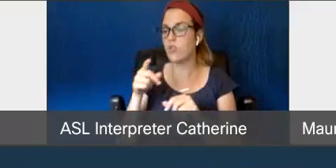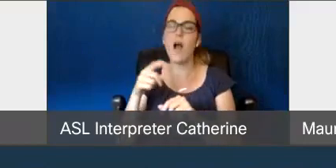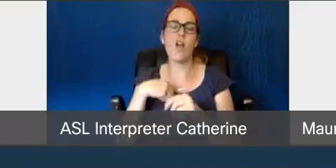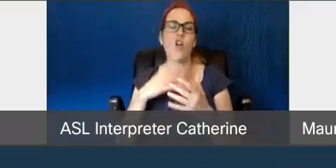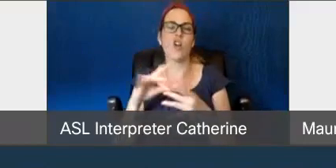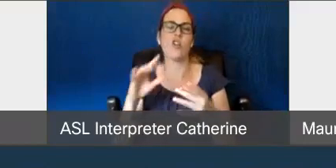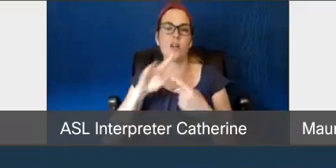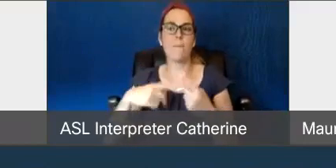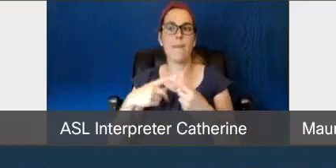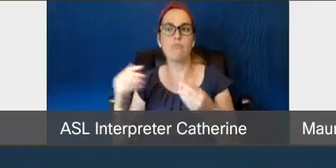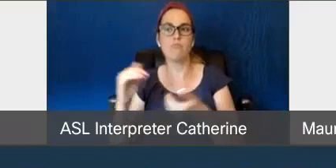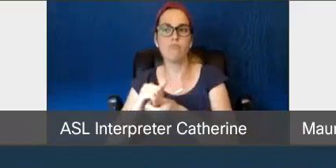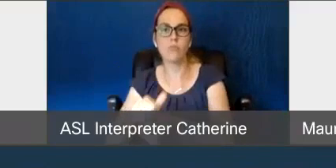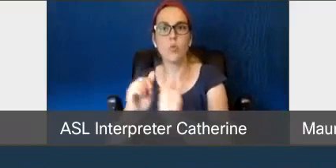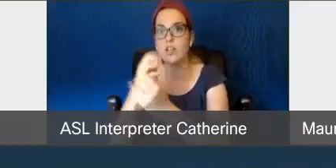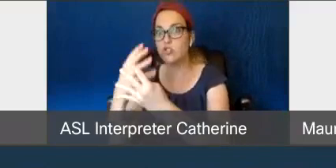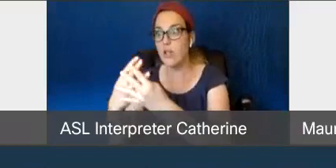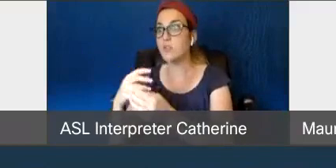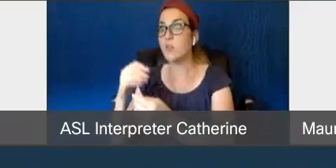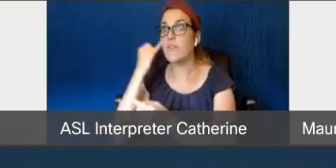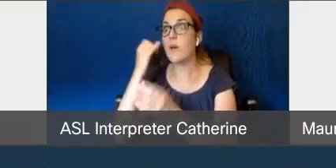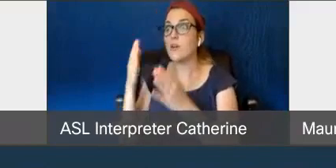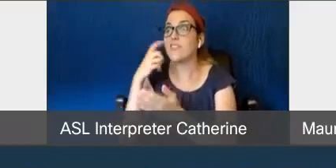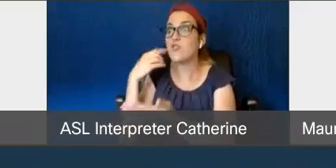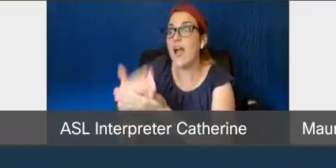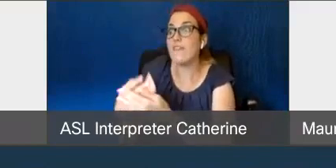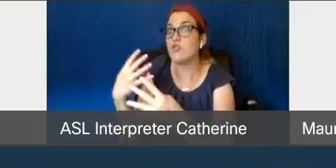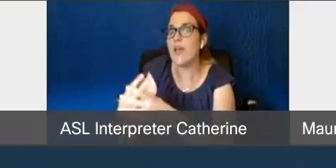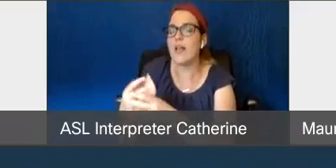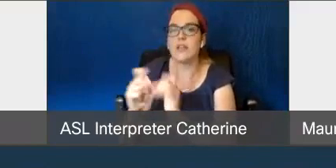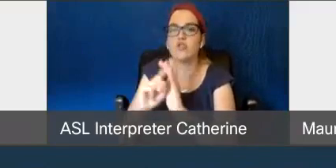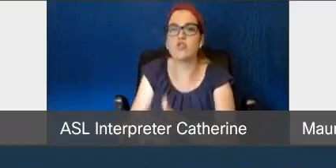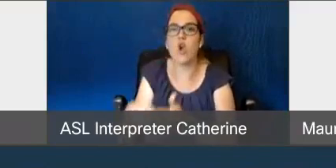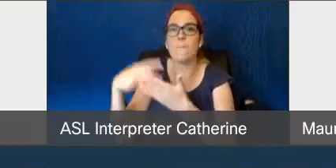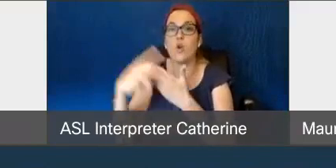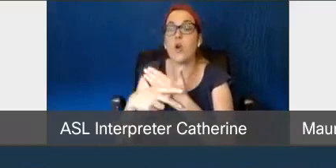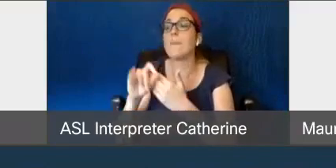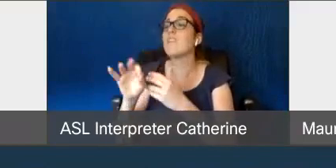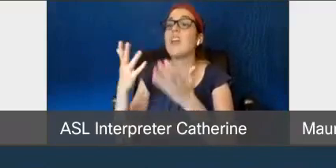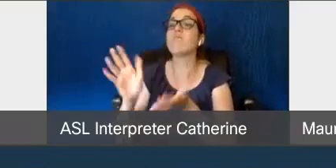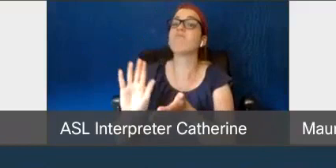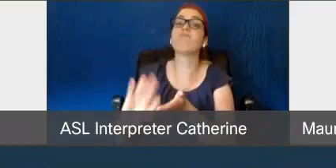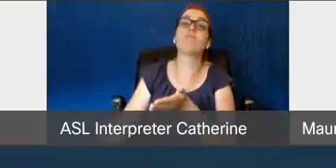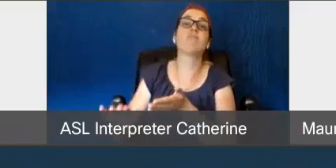and recovery through counseling and then once they leave, they can continue it by partnering with our program and other agencies.